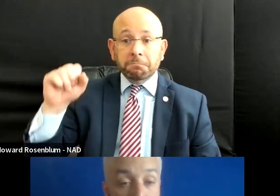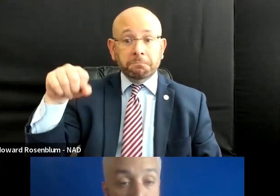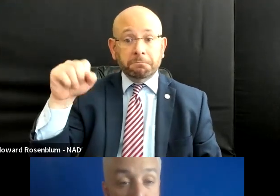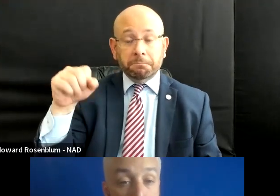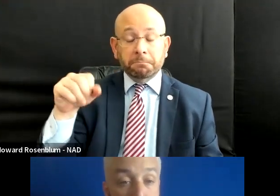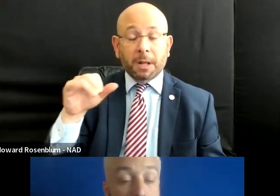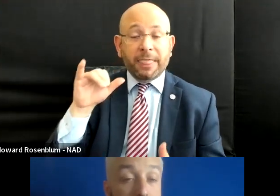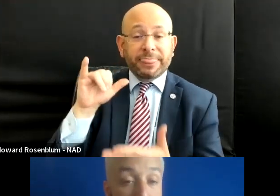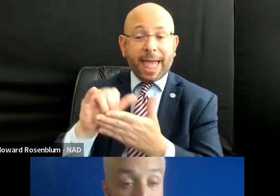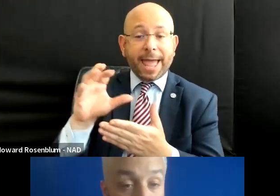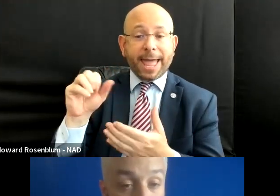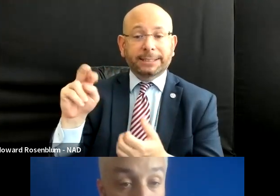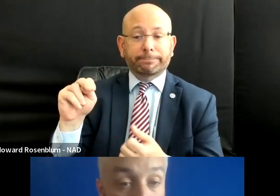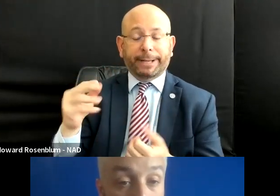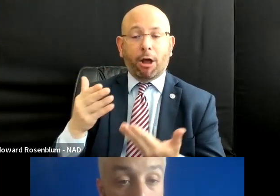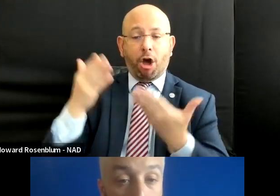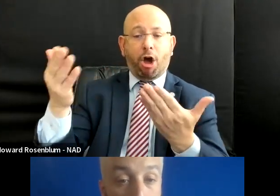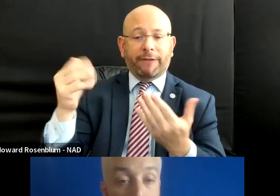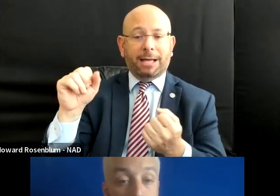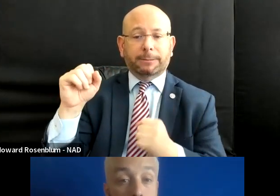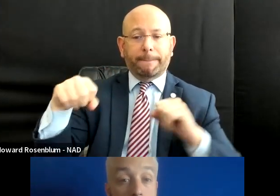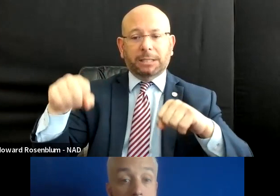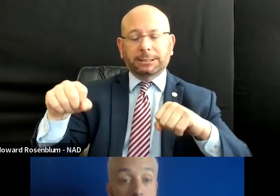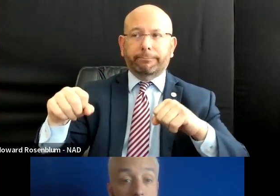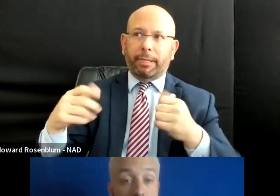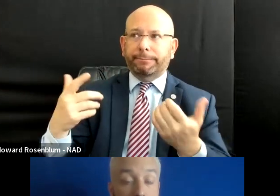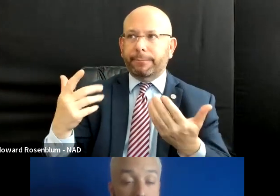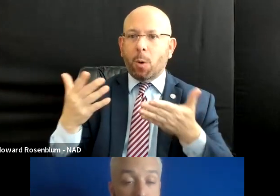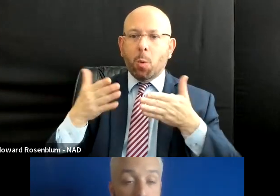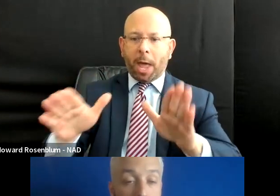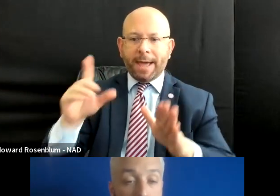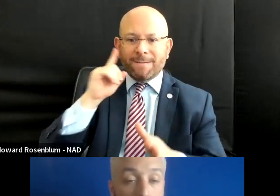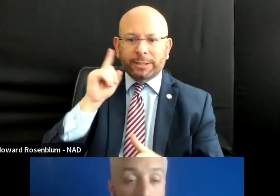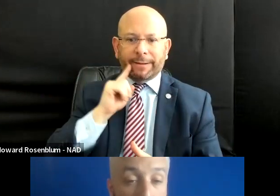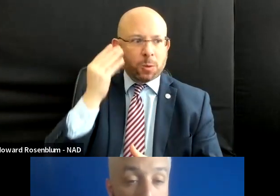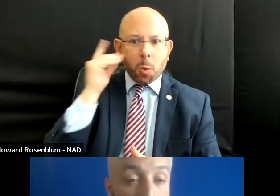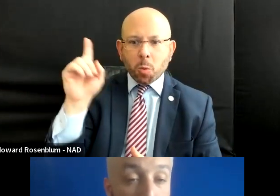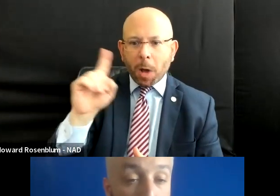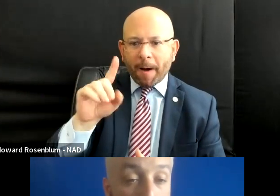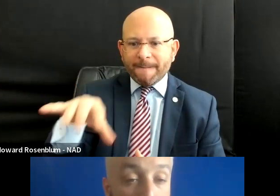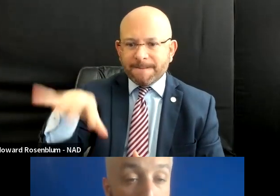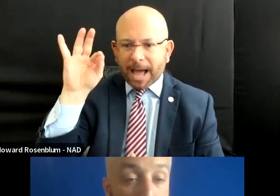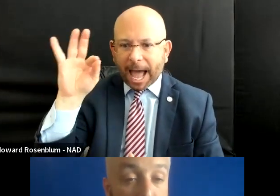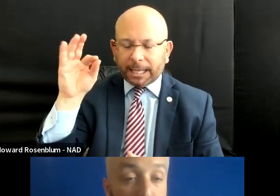conferences, should we maybe include a QR code that's scannable for Deaf people at the beginning of these services in order to